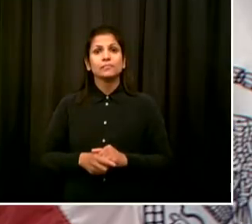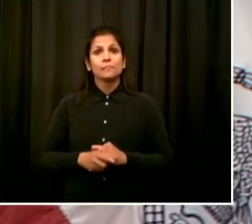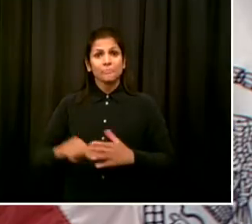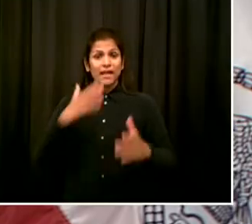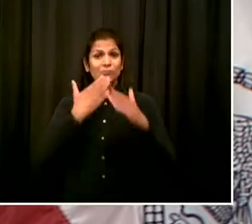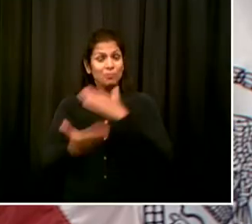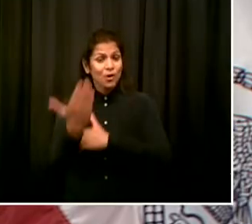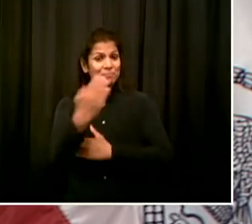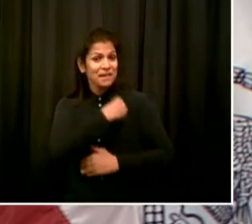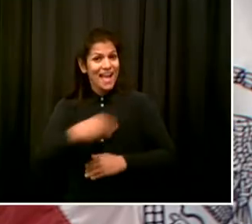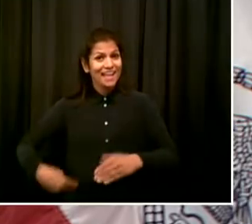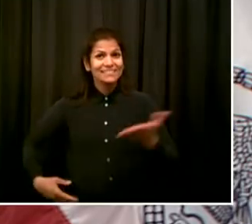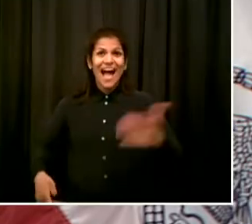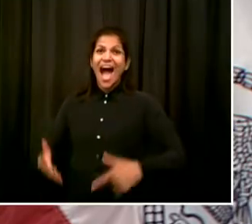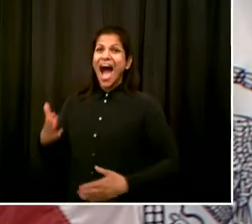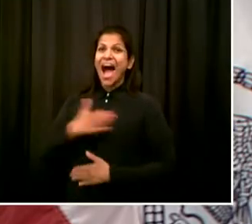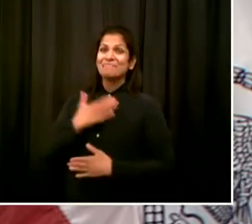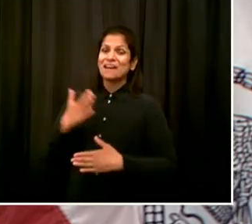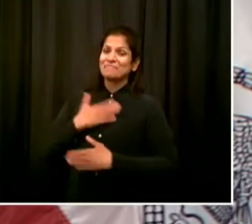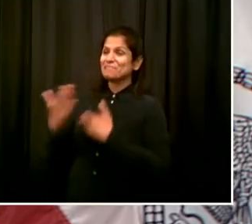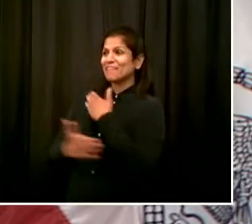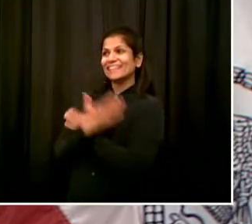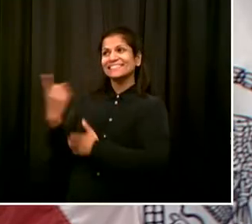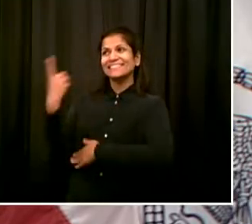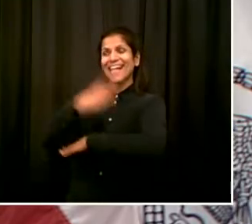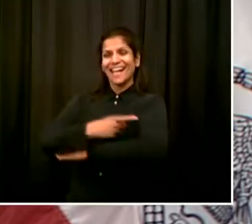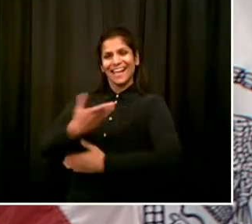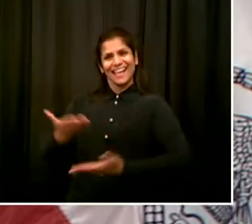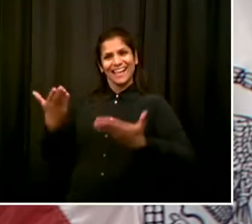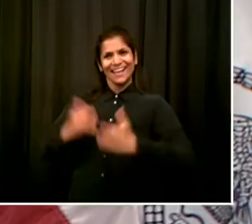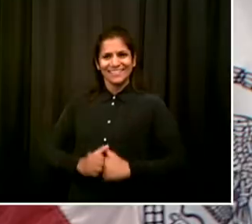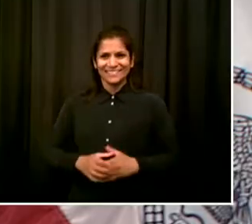I DO NOT. OKAY, THANK YOU.